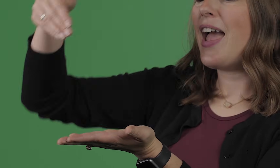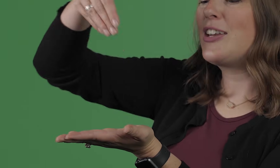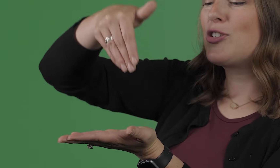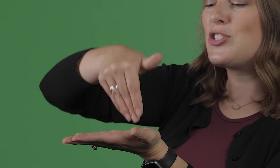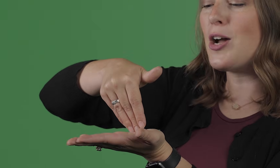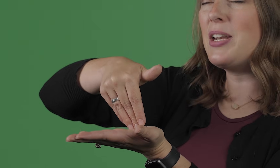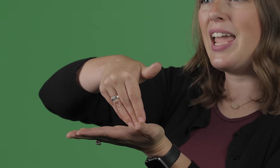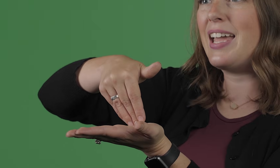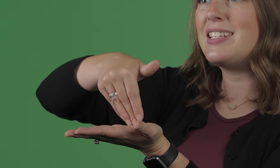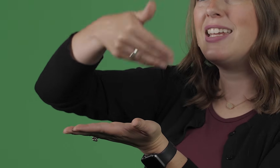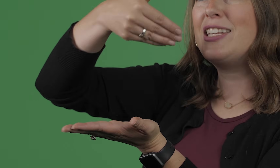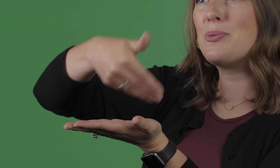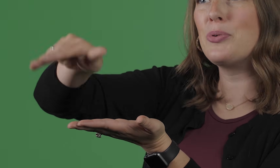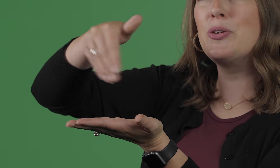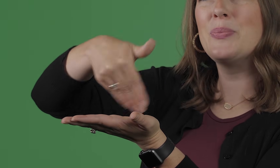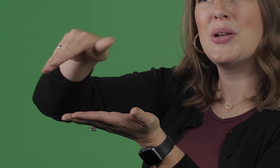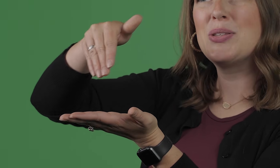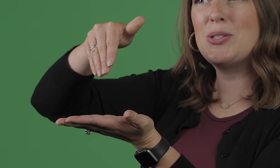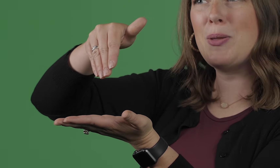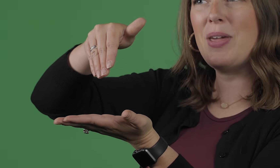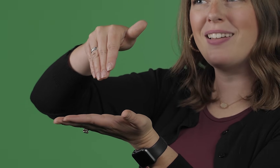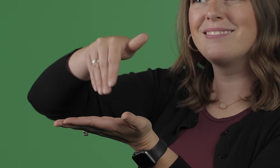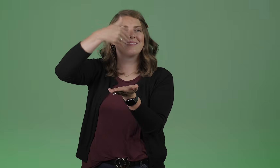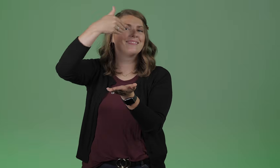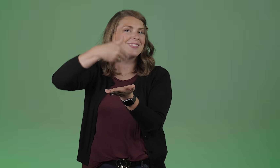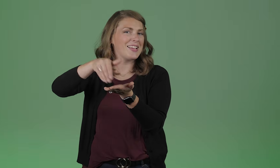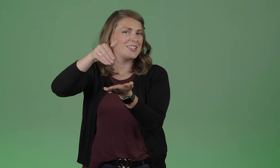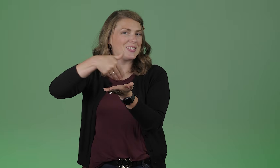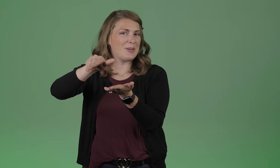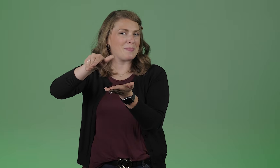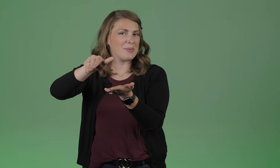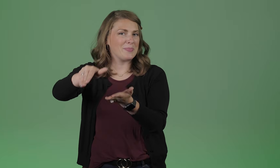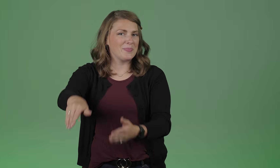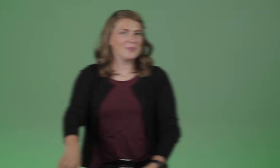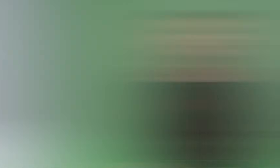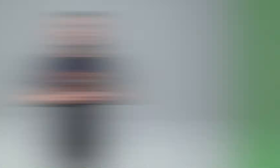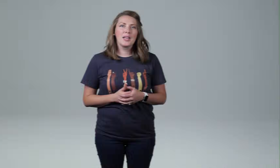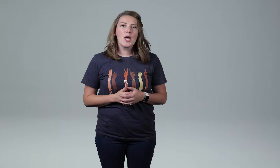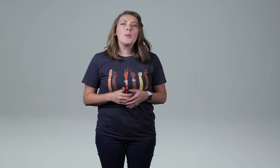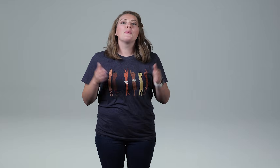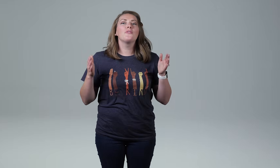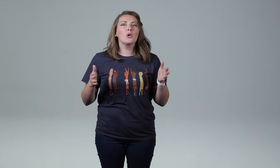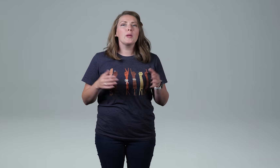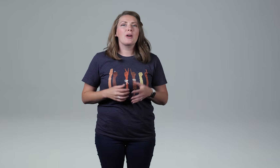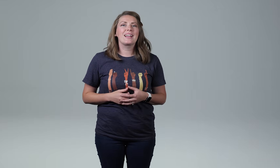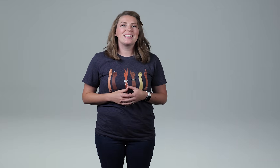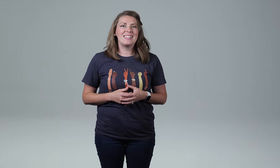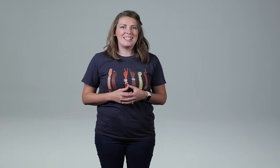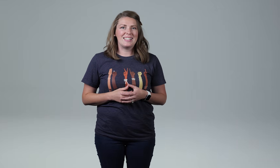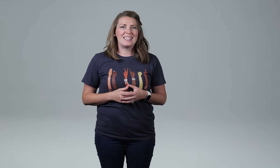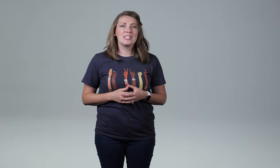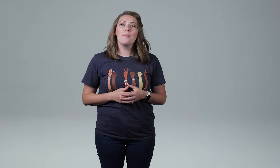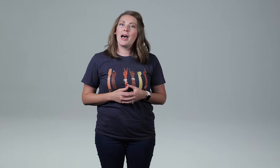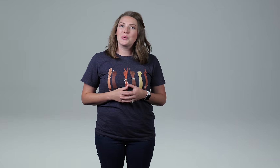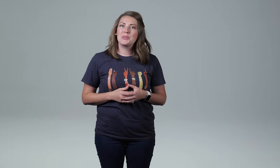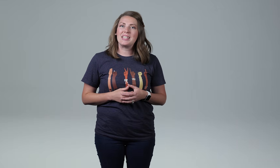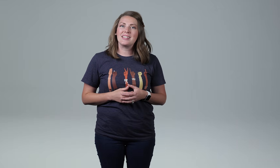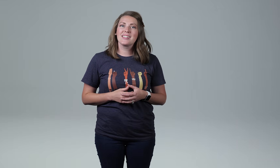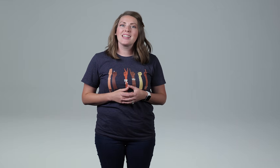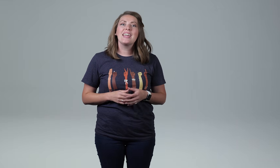and your dominant hand is the broom sweeping 'sweep.' 'Before we practice sentences about routines,